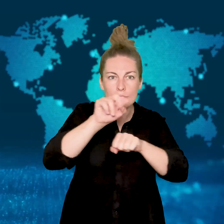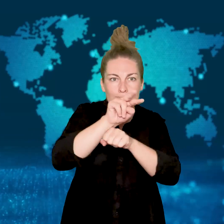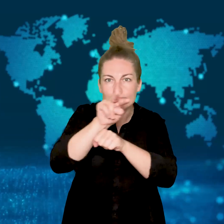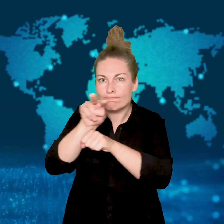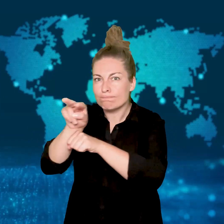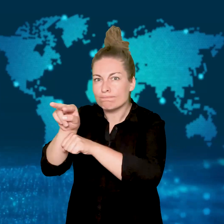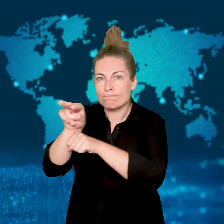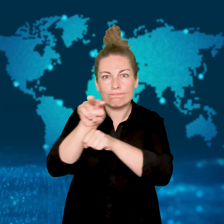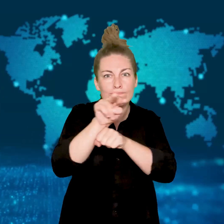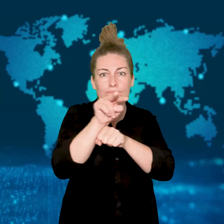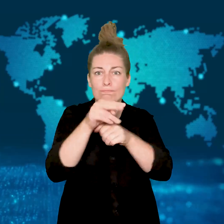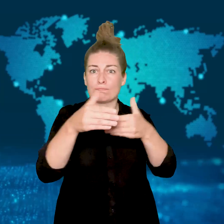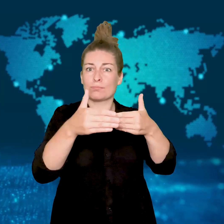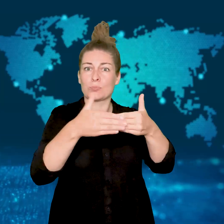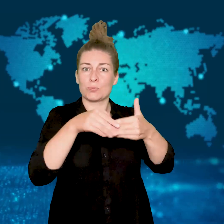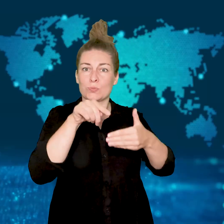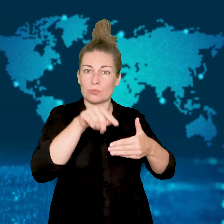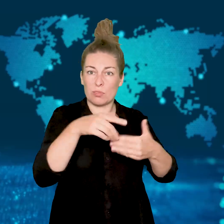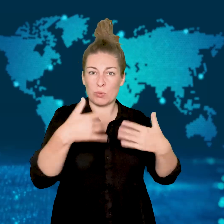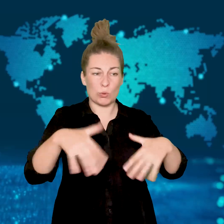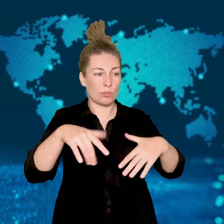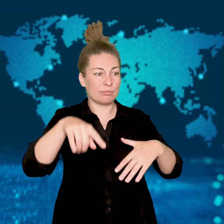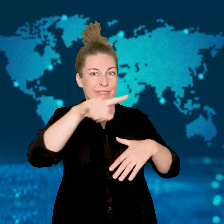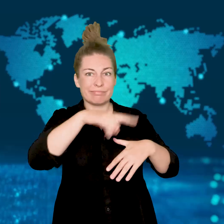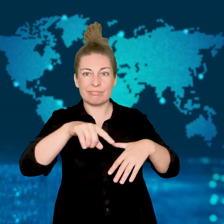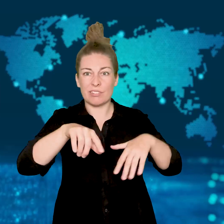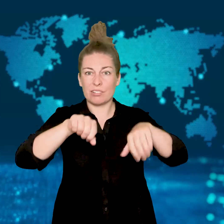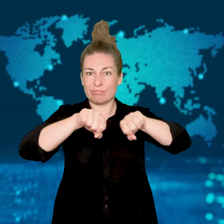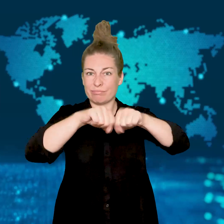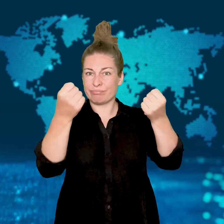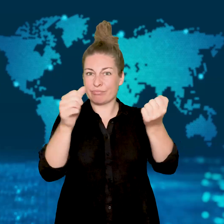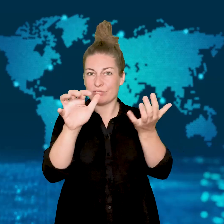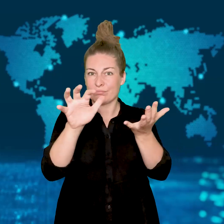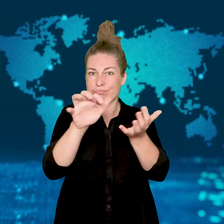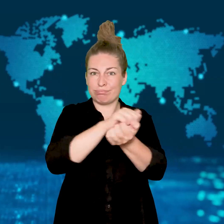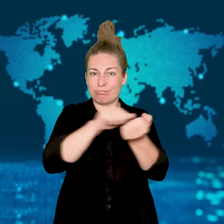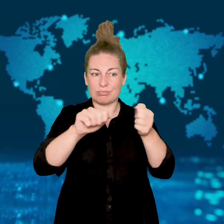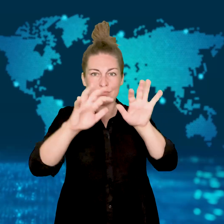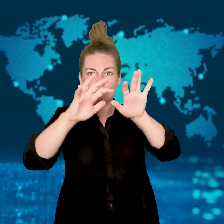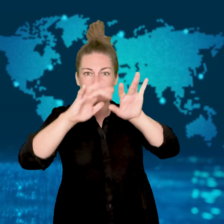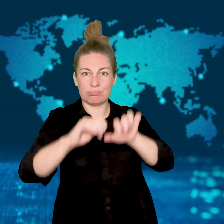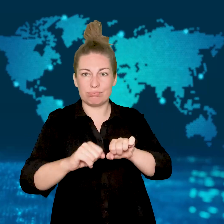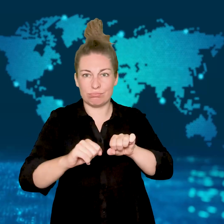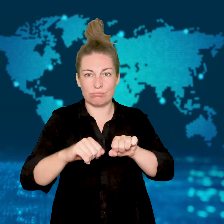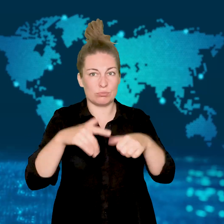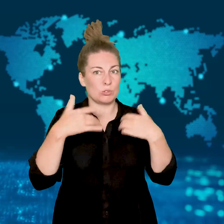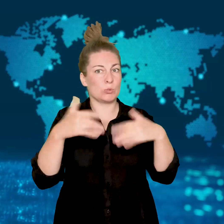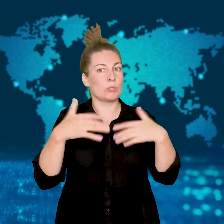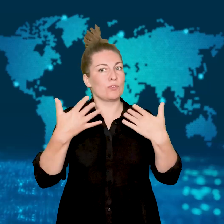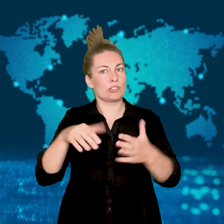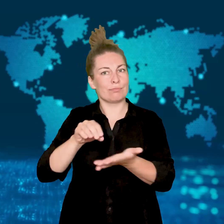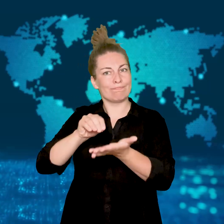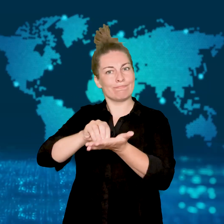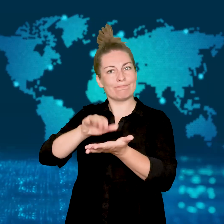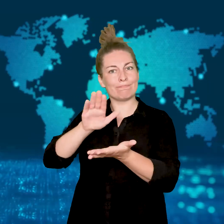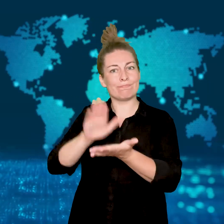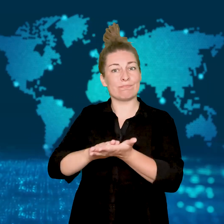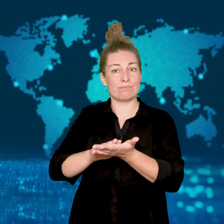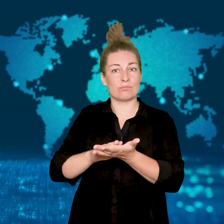A fairly well reserved watch tower is located there.